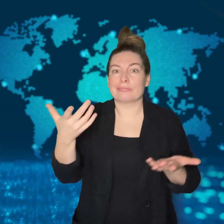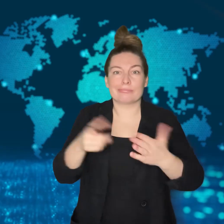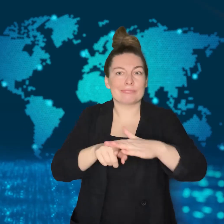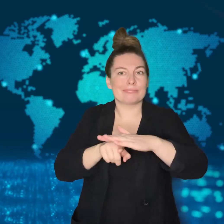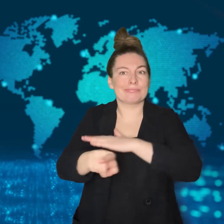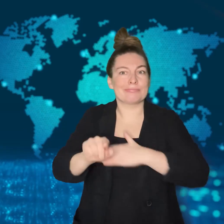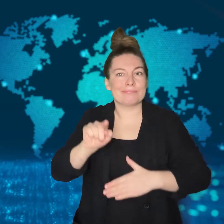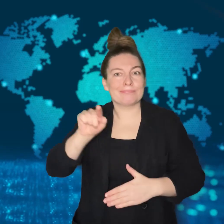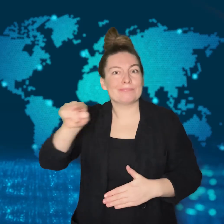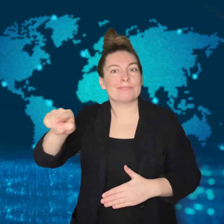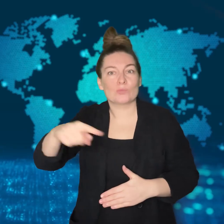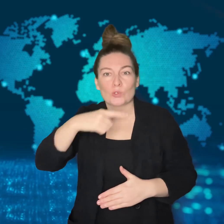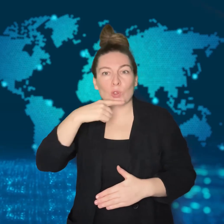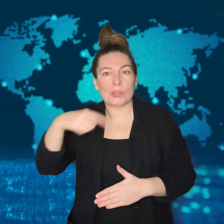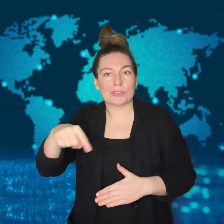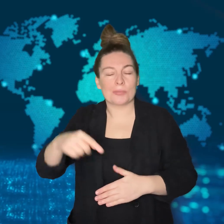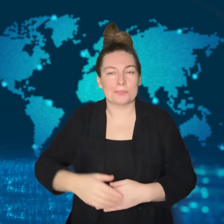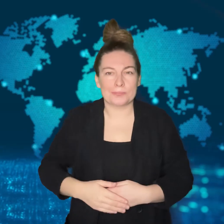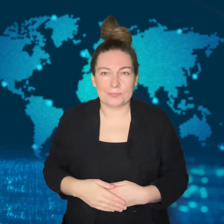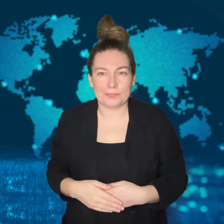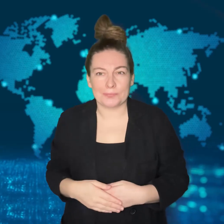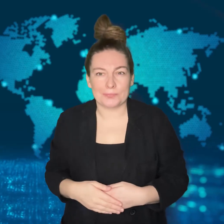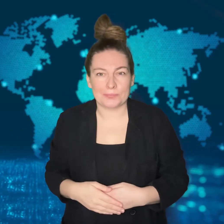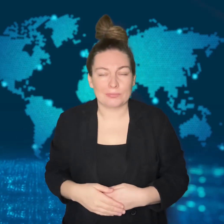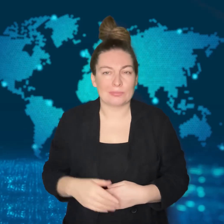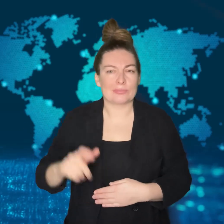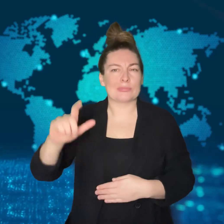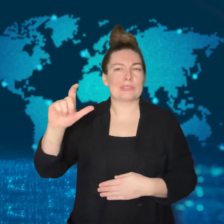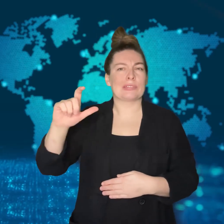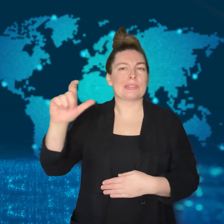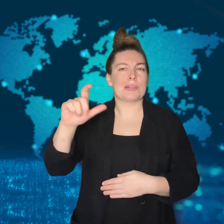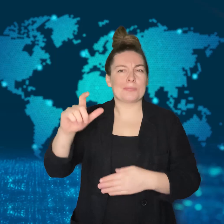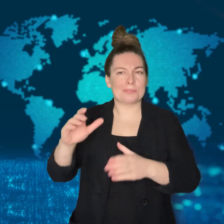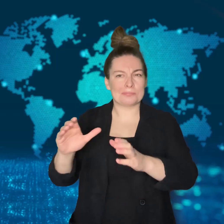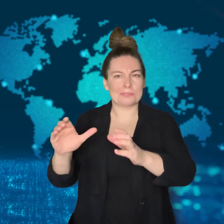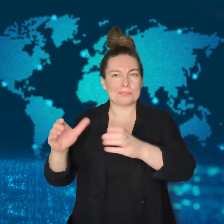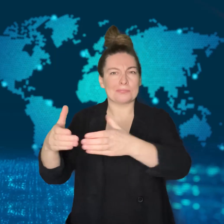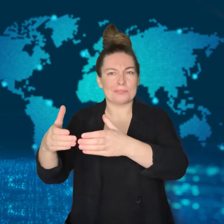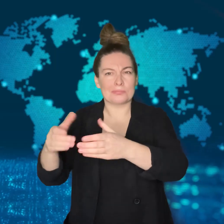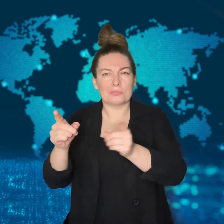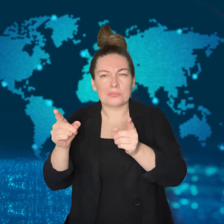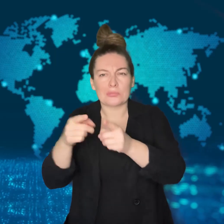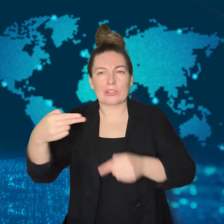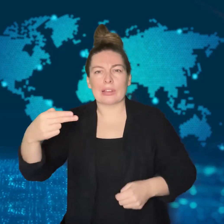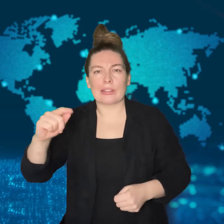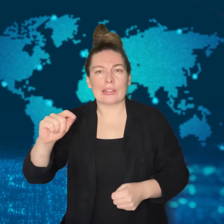The President, who has been called a dictator, has fled to Russia.